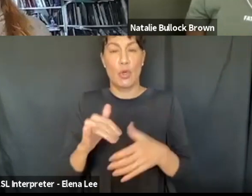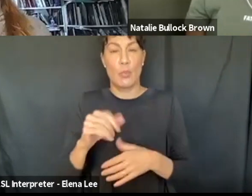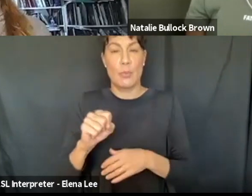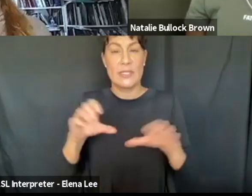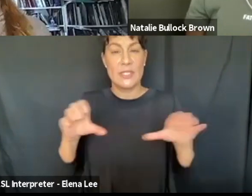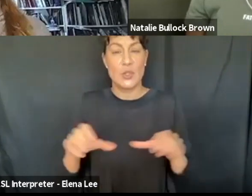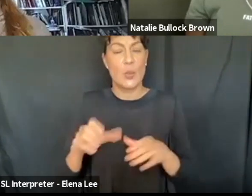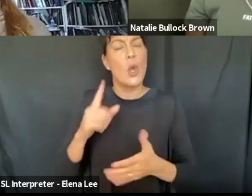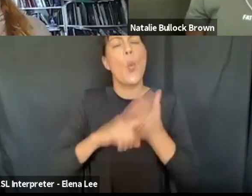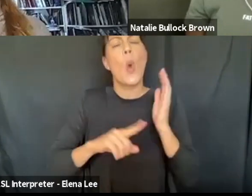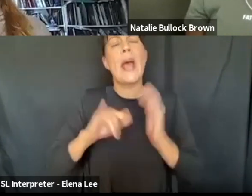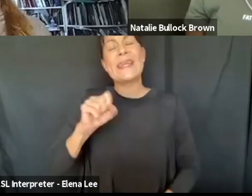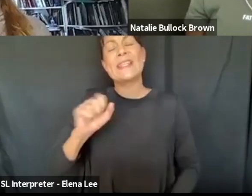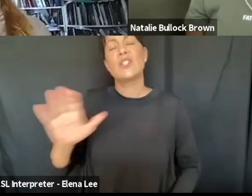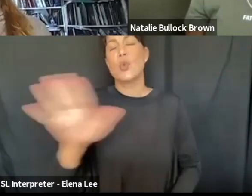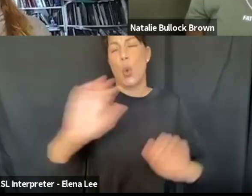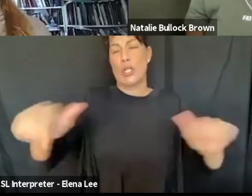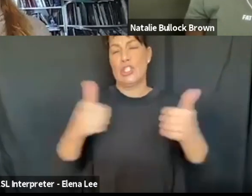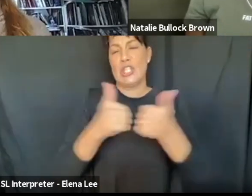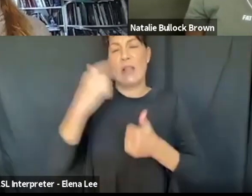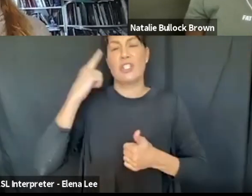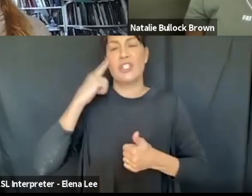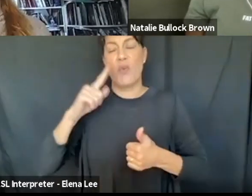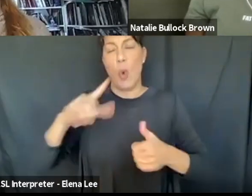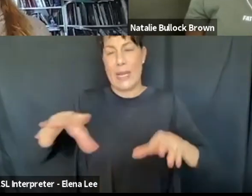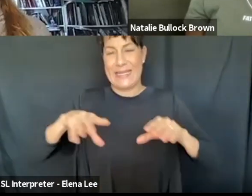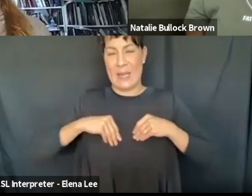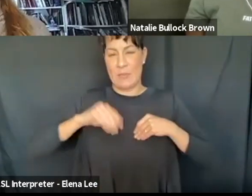in our field? Can I just jump in to say that,